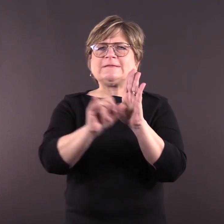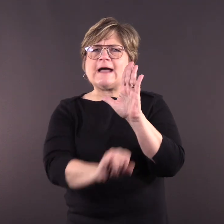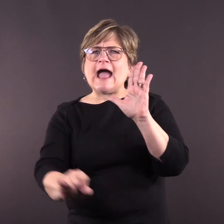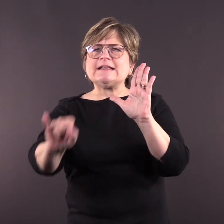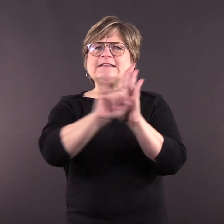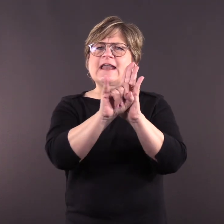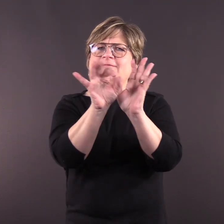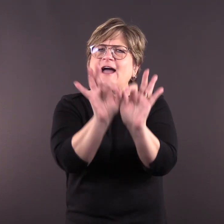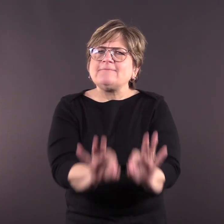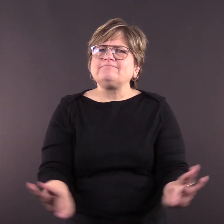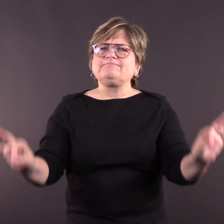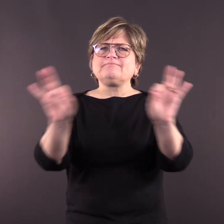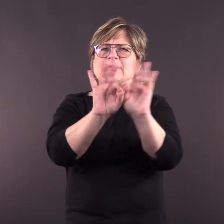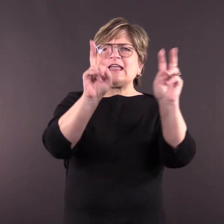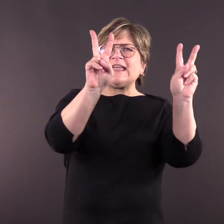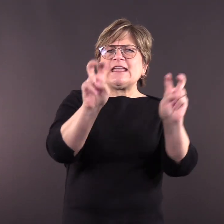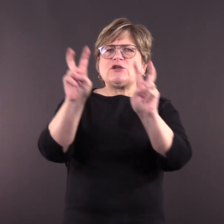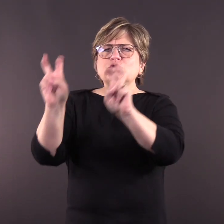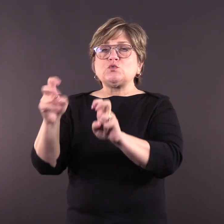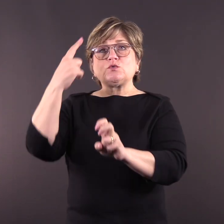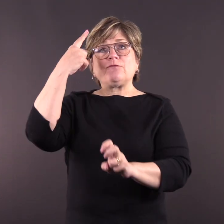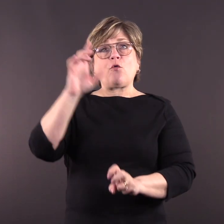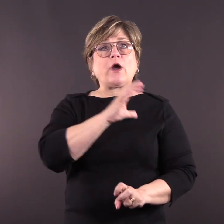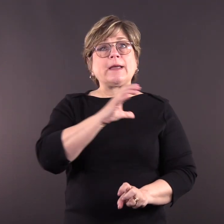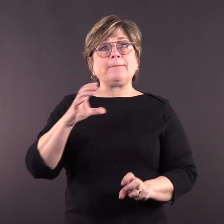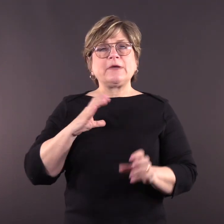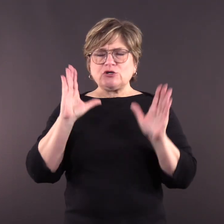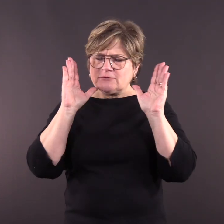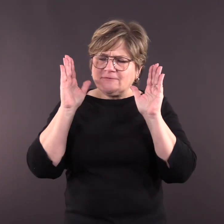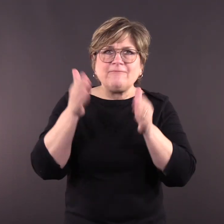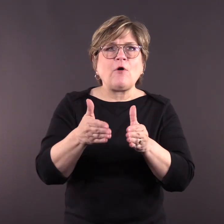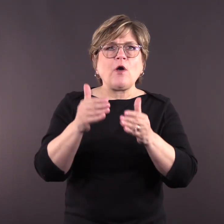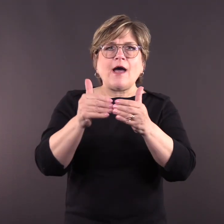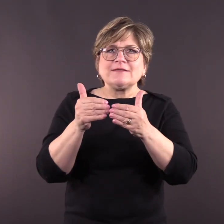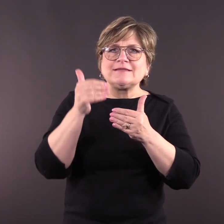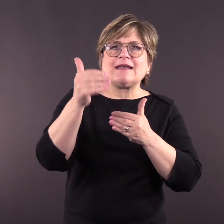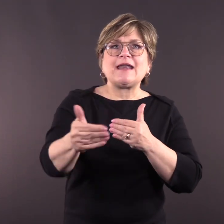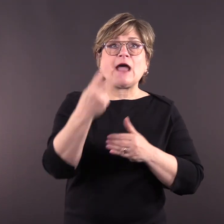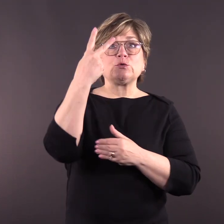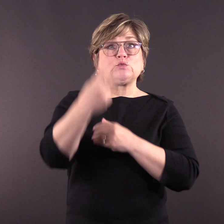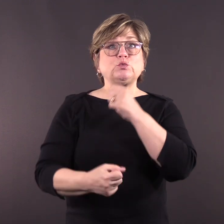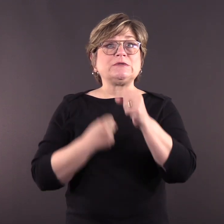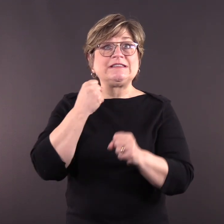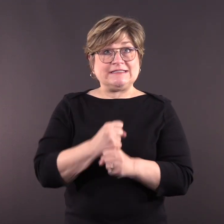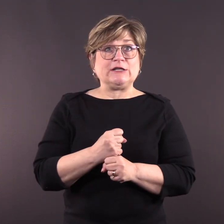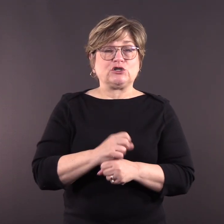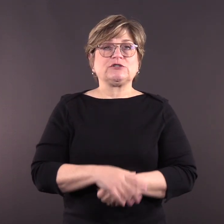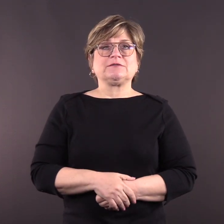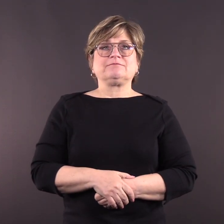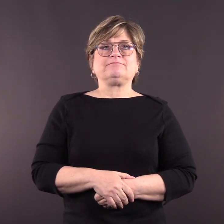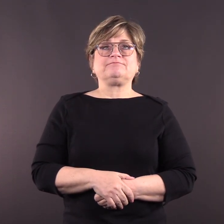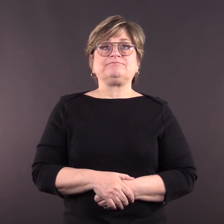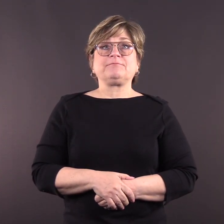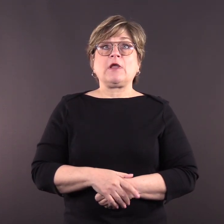retreat was to identify essential issues for the Commission to focus on for the next two years.